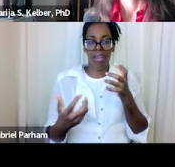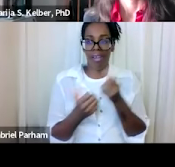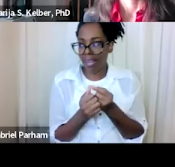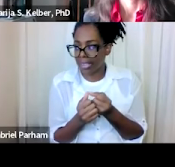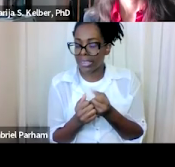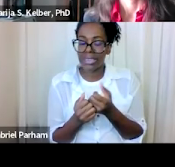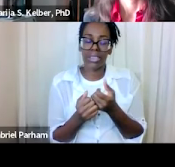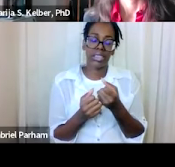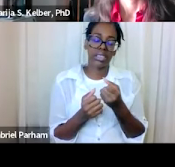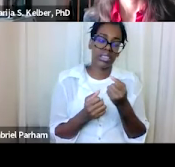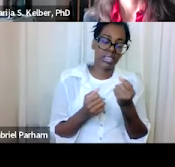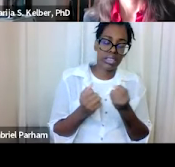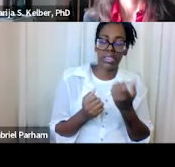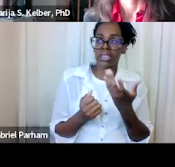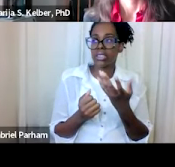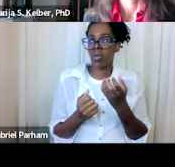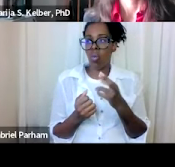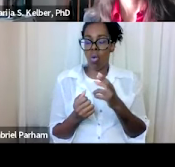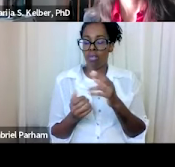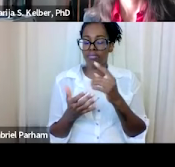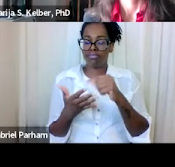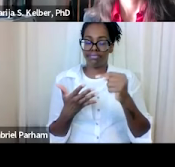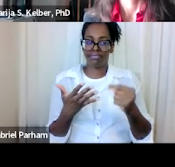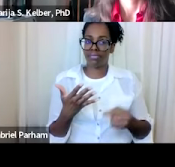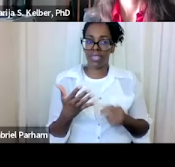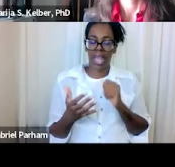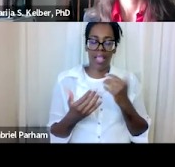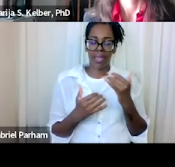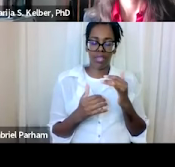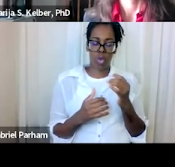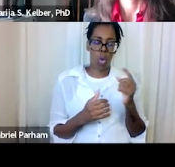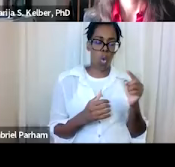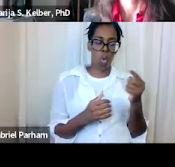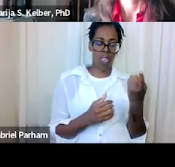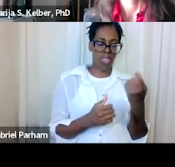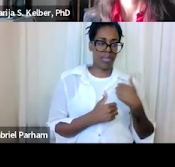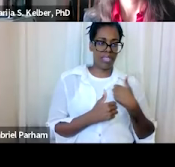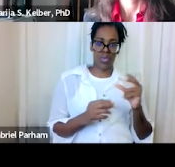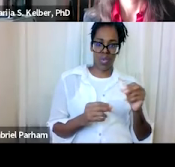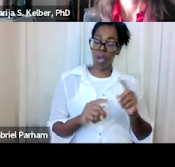it's not just limited to the military. There is insurance coverage for these, for mental health treatment